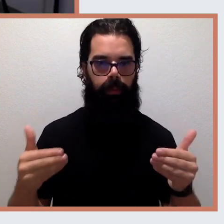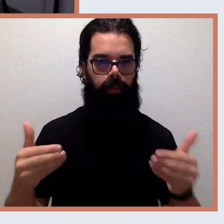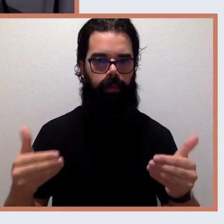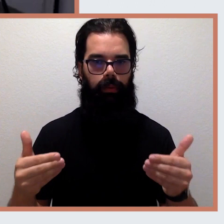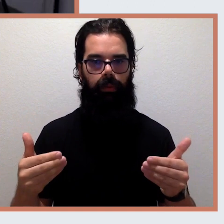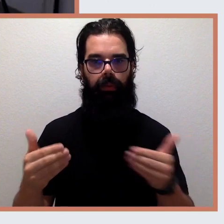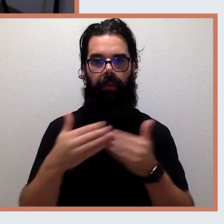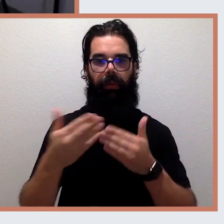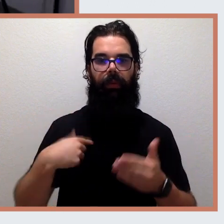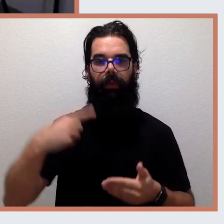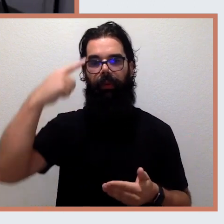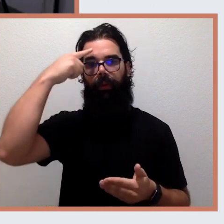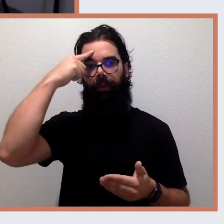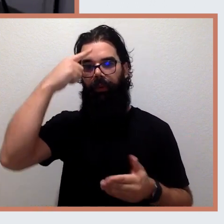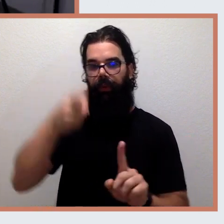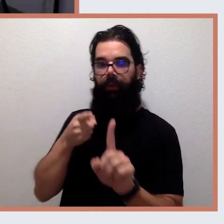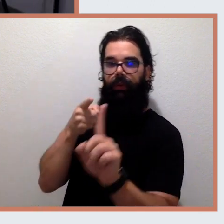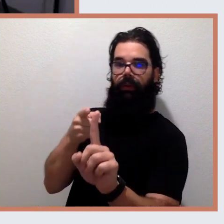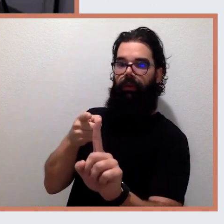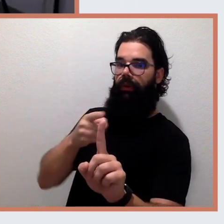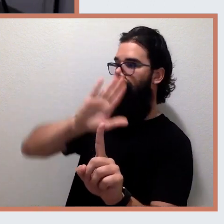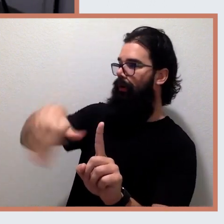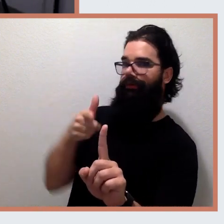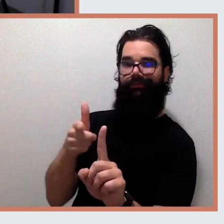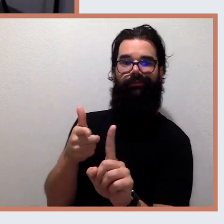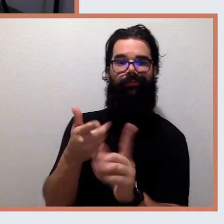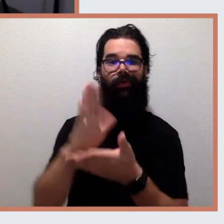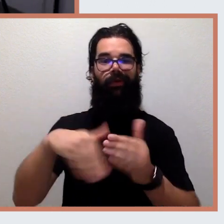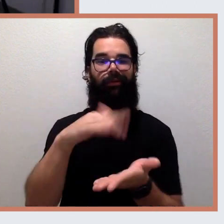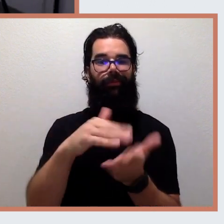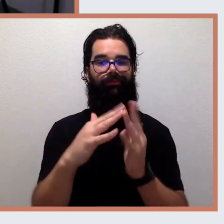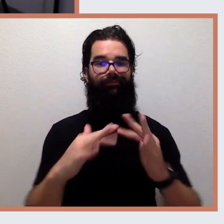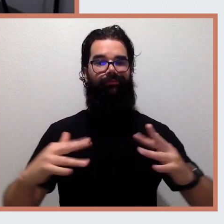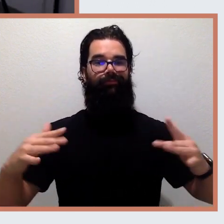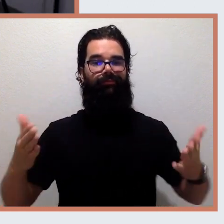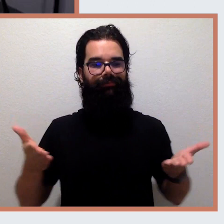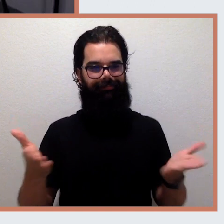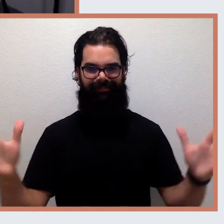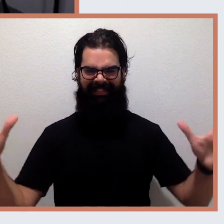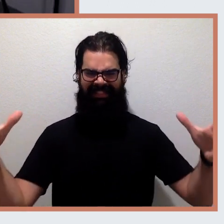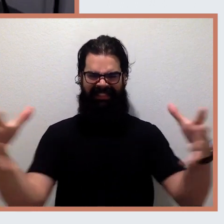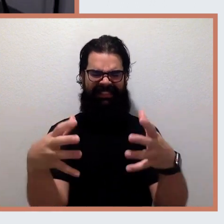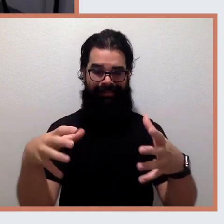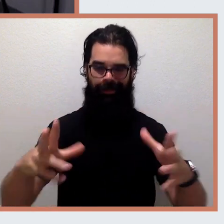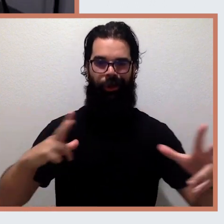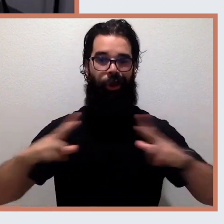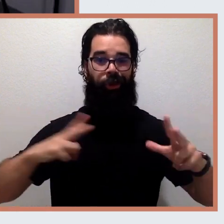I think we'll find our way. I think right now, the pendulum's swinging one way really heavy, and I think we'll find a good middle for all ethnicities